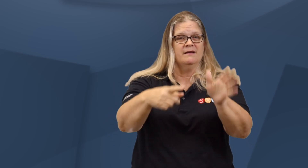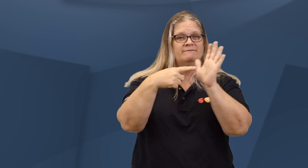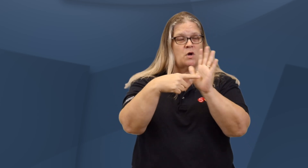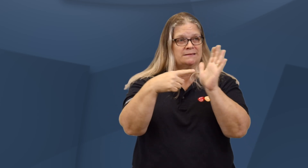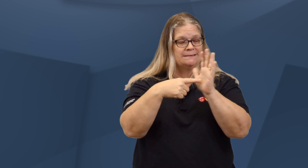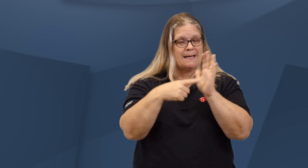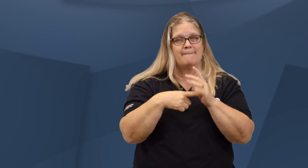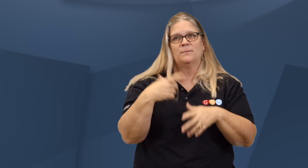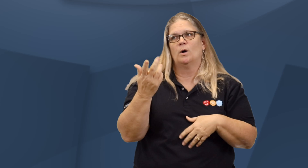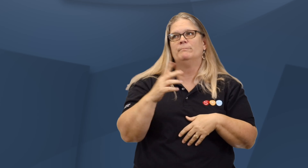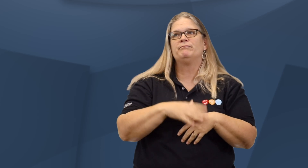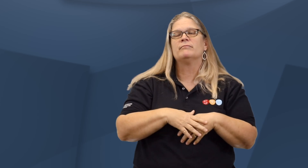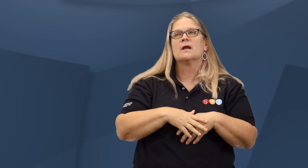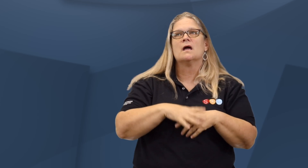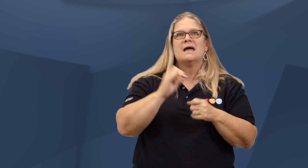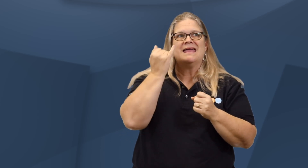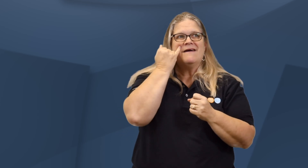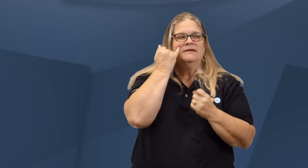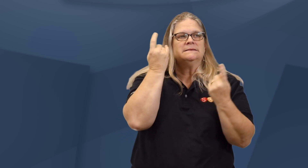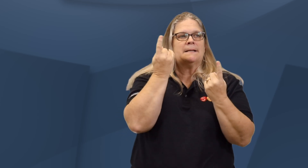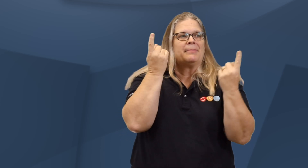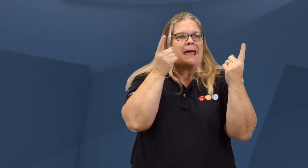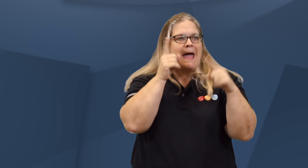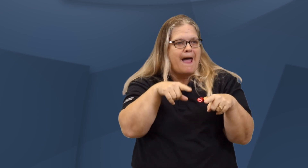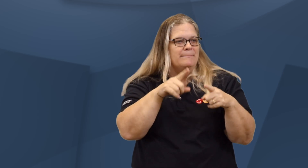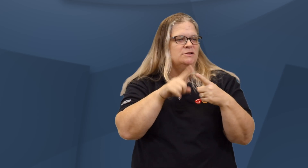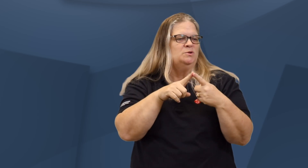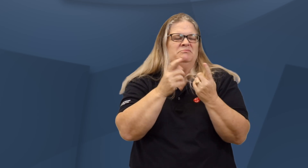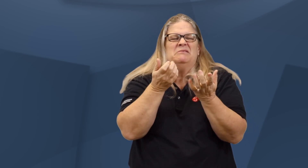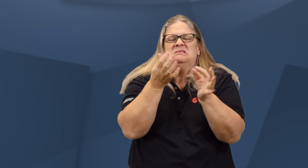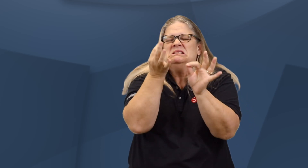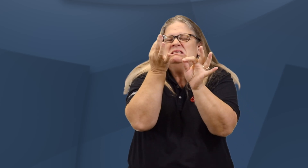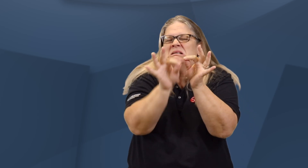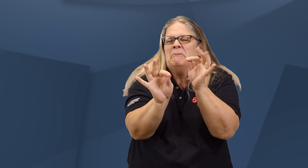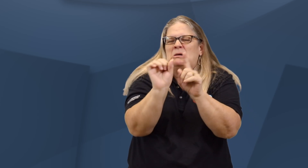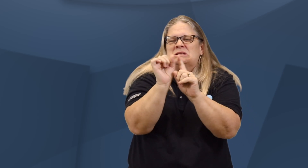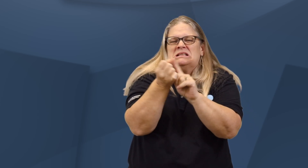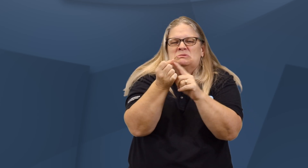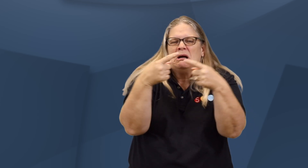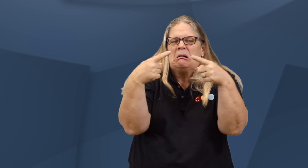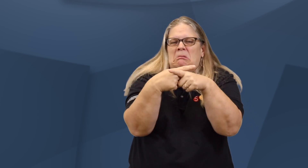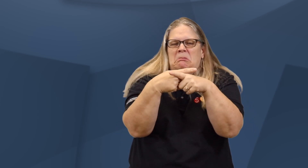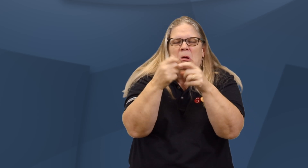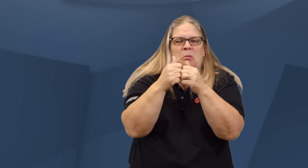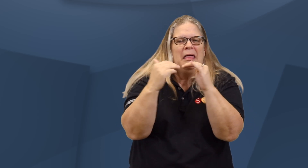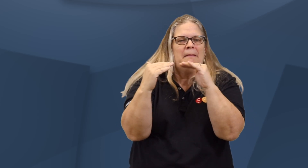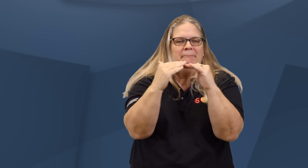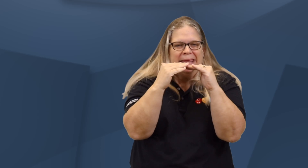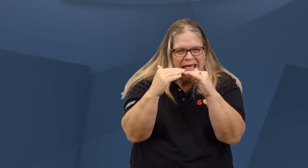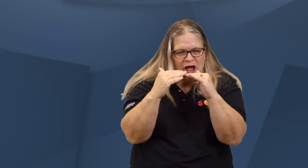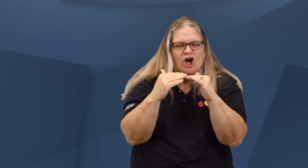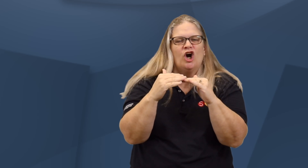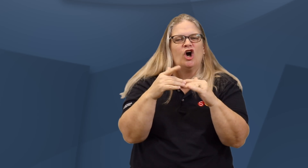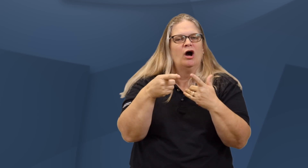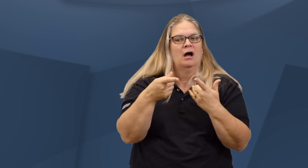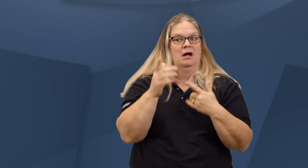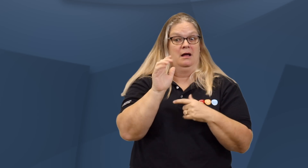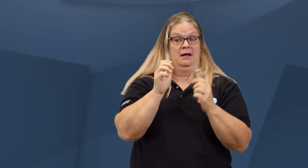So, for example, if something happens, perhaps, a minor situation comes up with a peer,